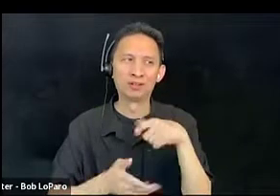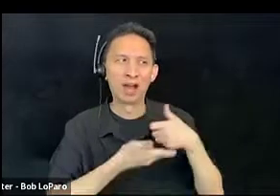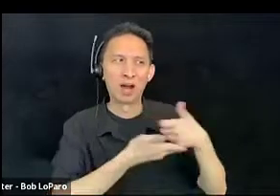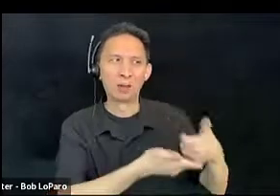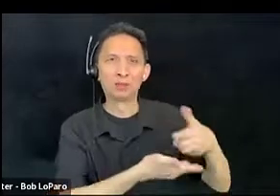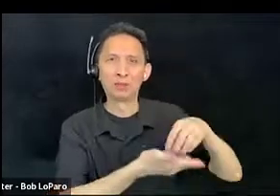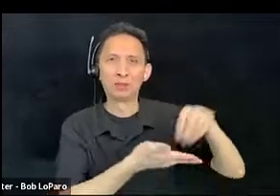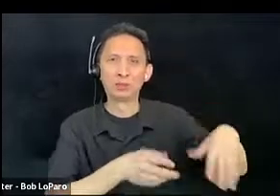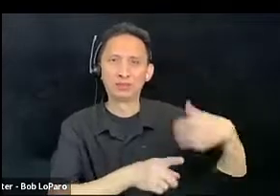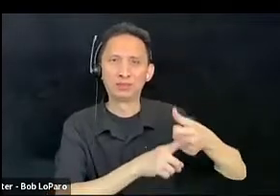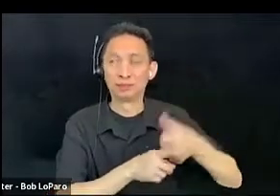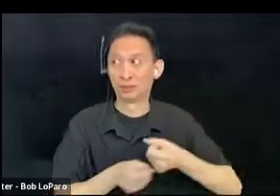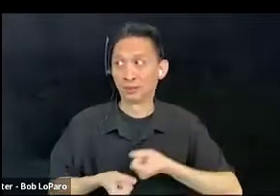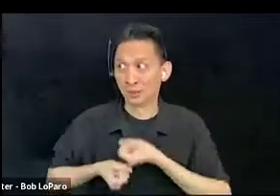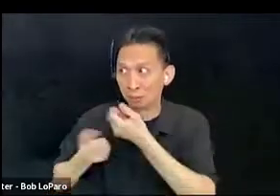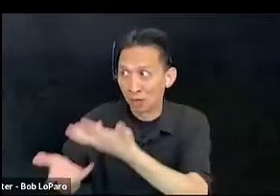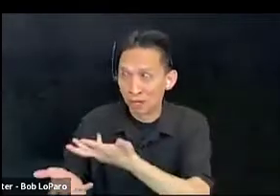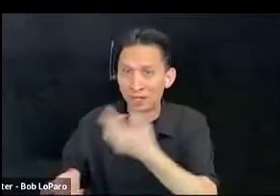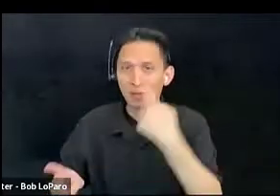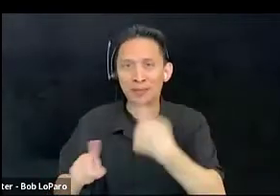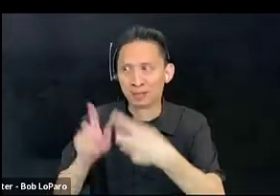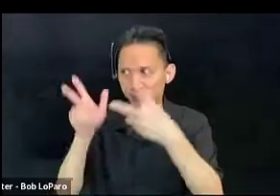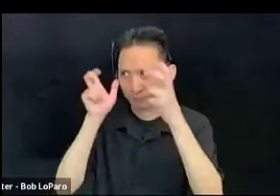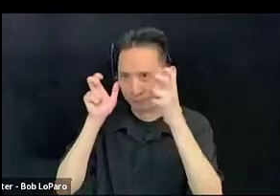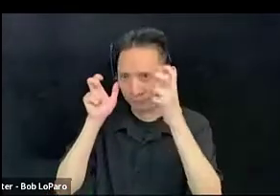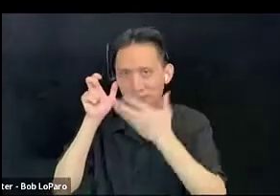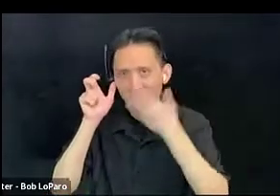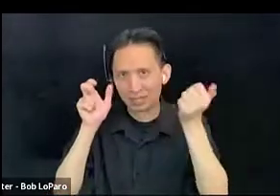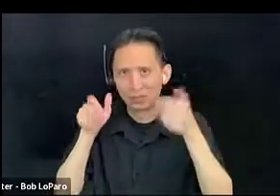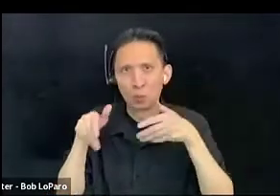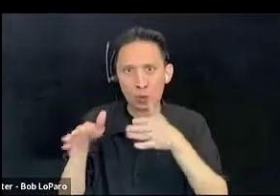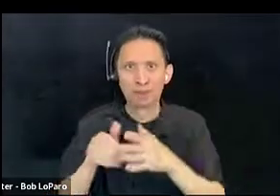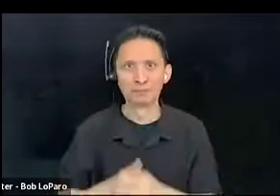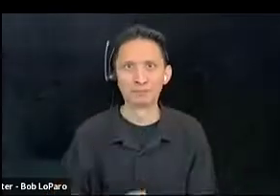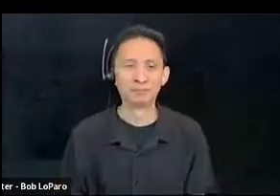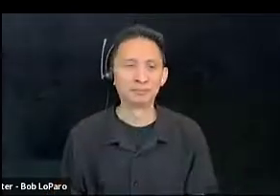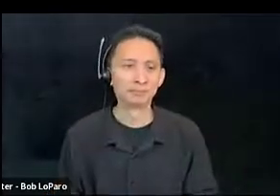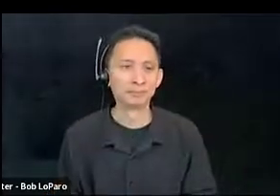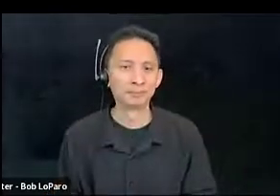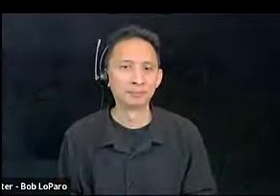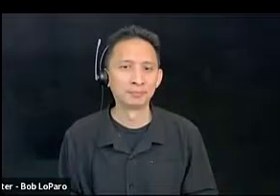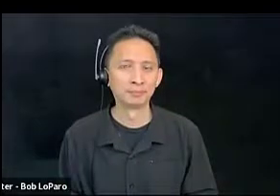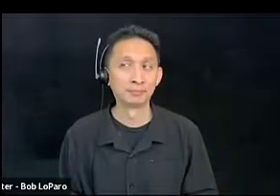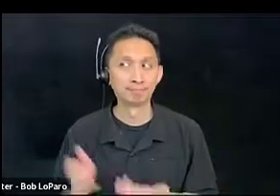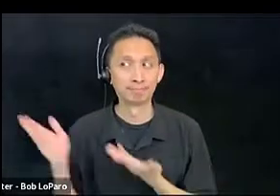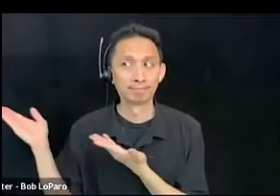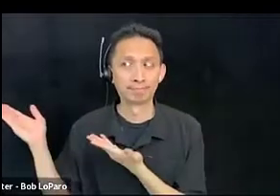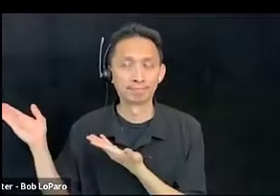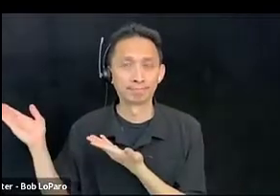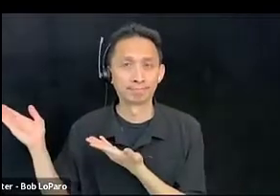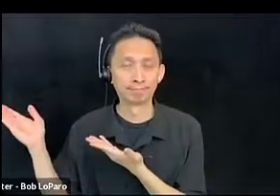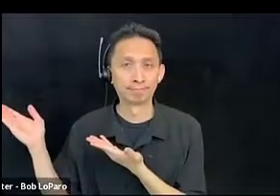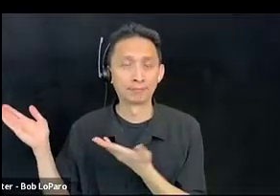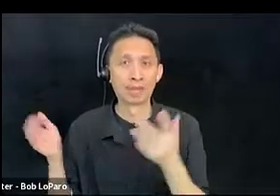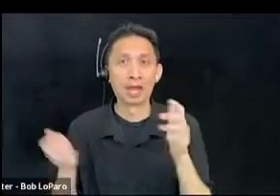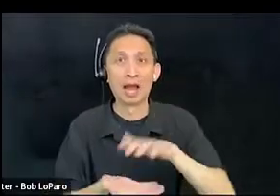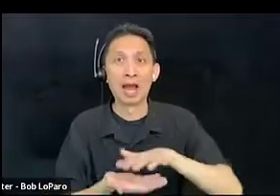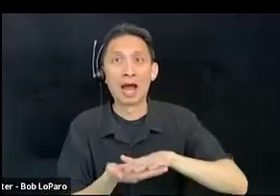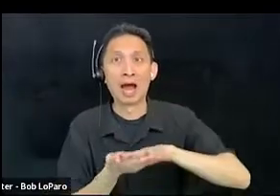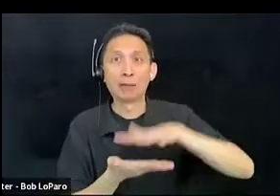Okay. So, the idea is that we are modeling abstract modes of communication. We're still providing access and exposure to language for our students